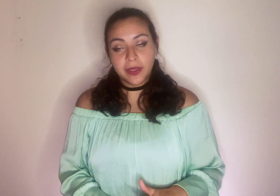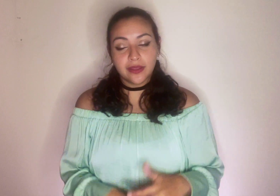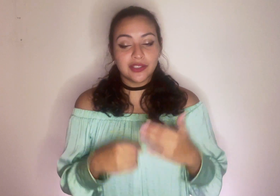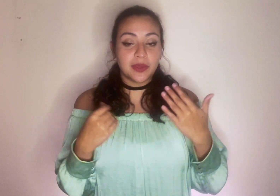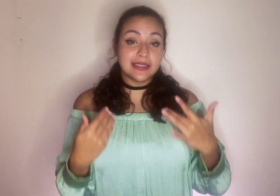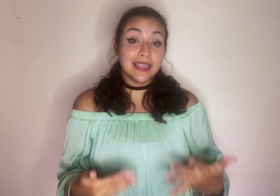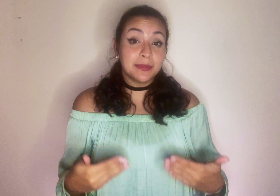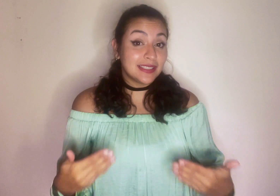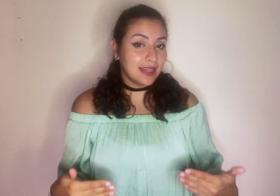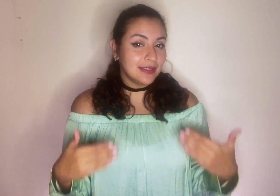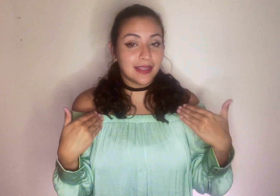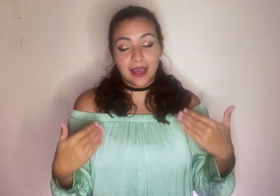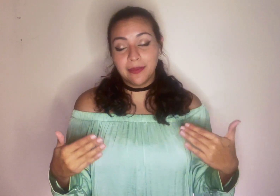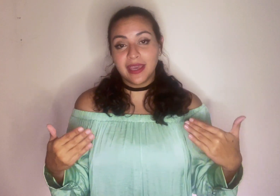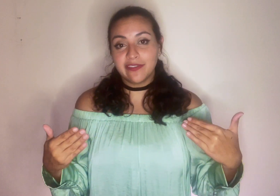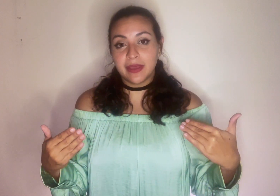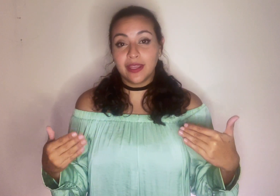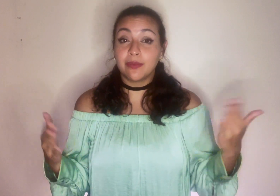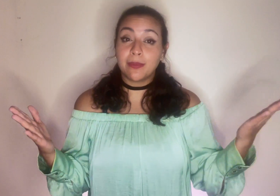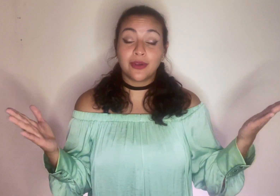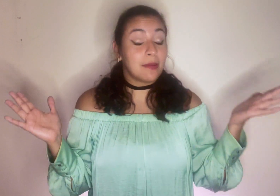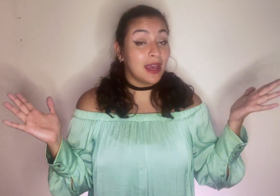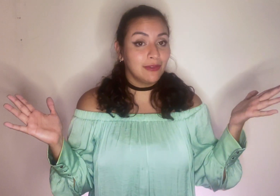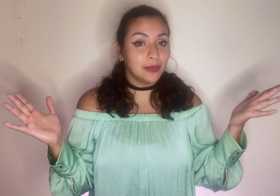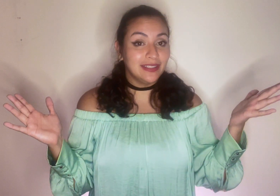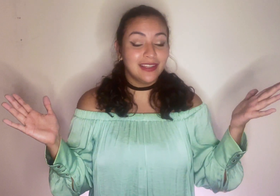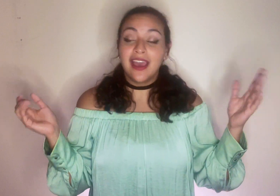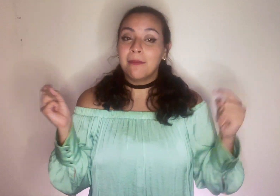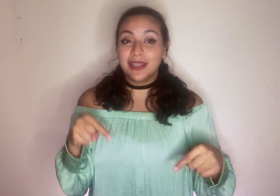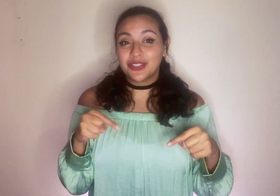will be there as well as any mistakes that I might have made remember I'm not fluent make